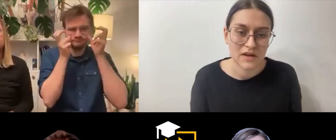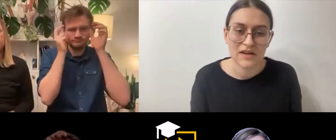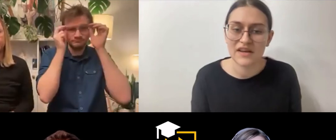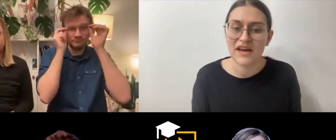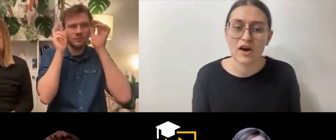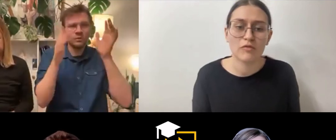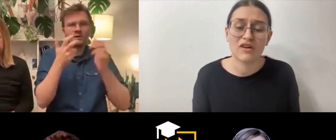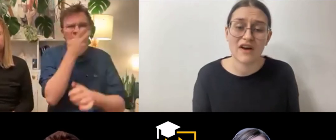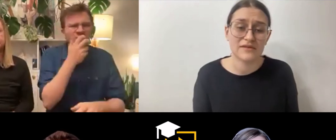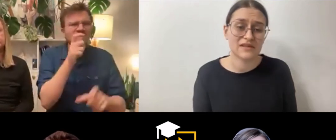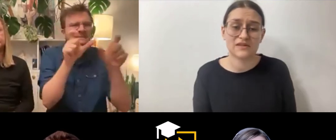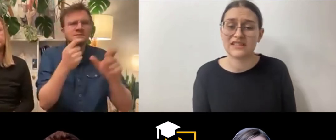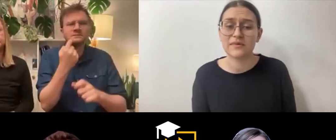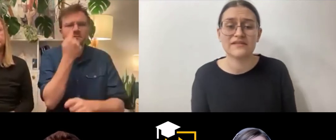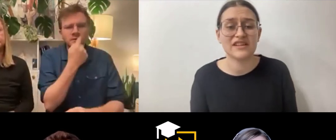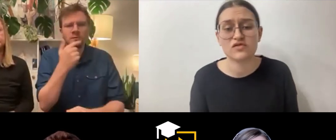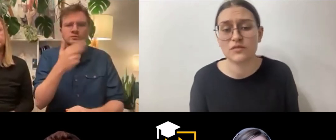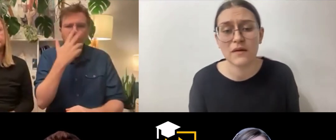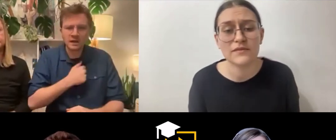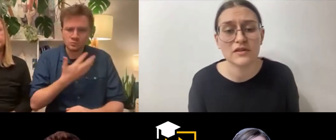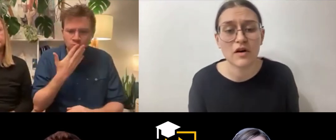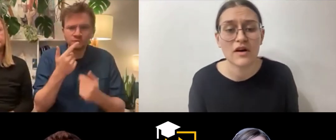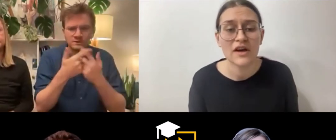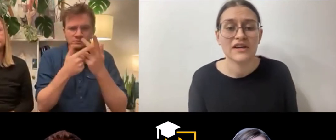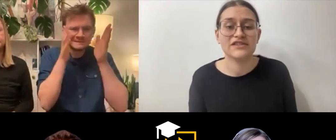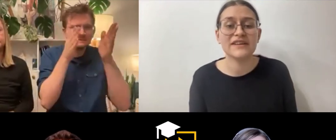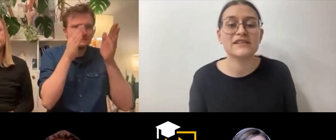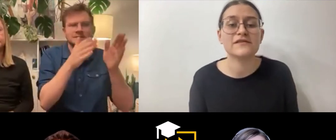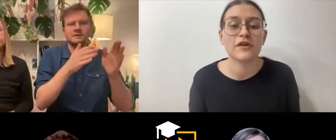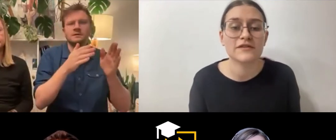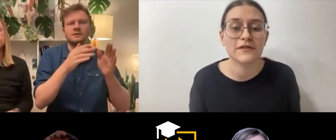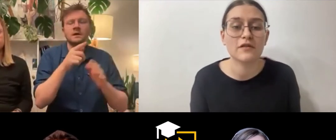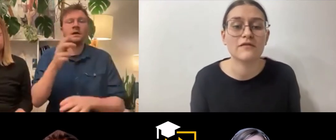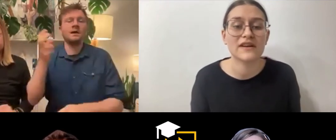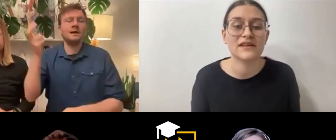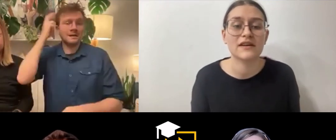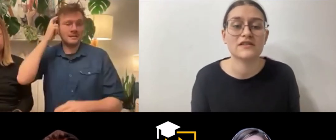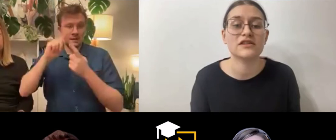If I communicated with someone, I relied on lipreading.